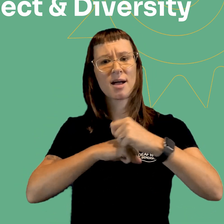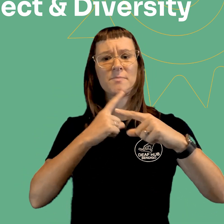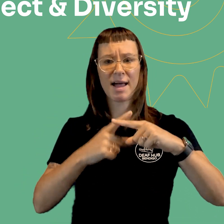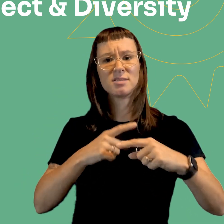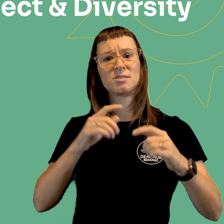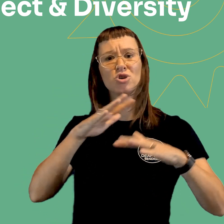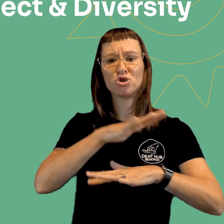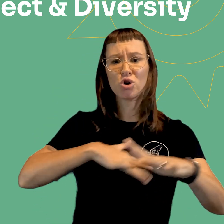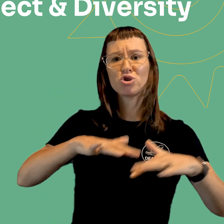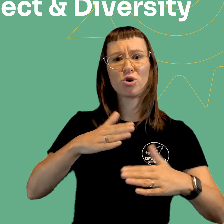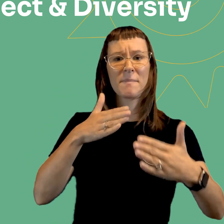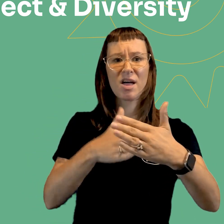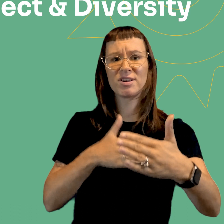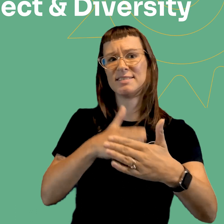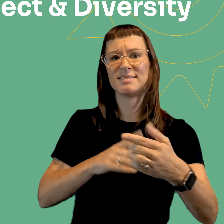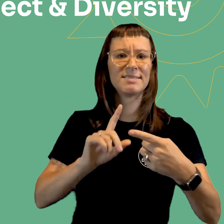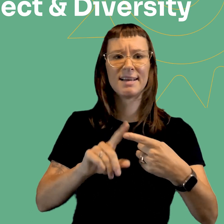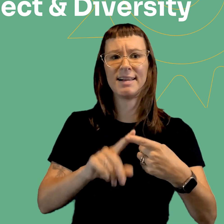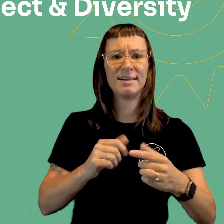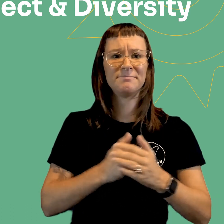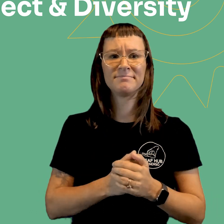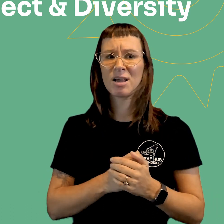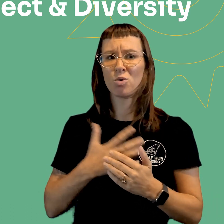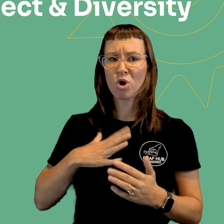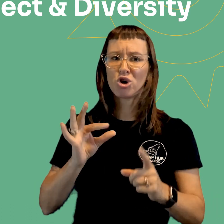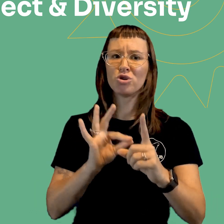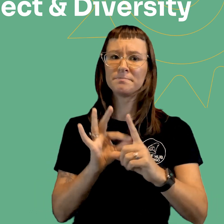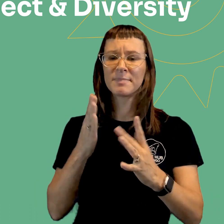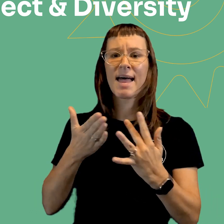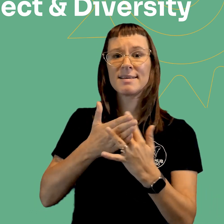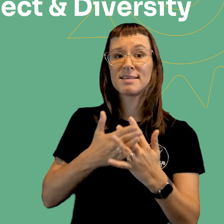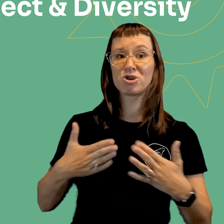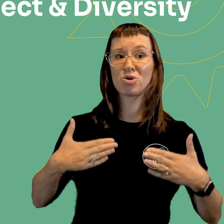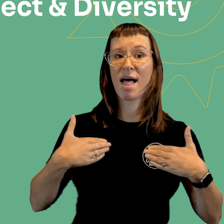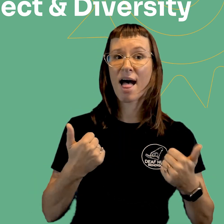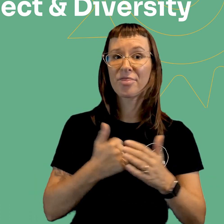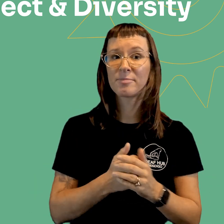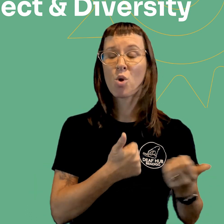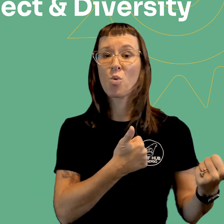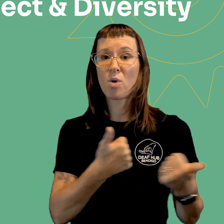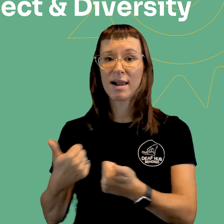social barriers to health well-being and inclusion that LGBTIQA+ communities continue to face.